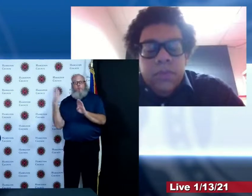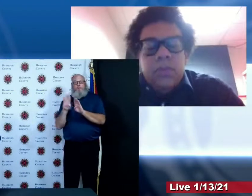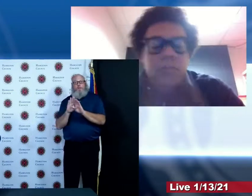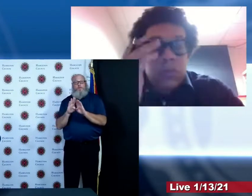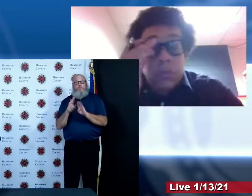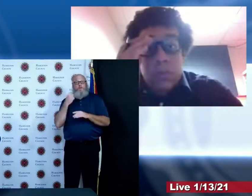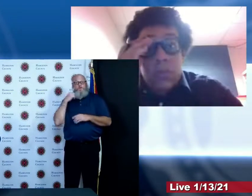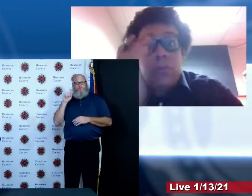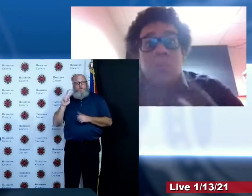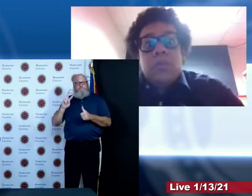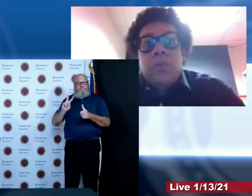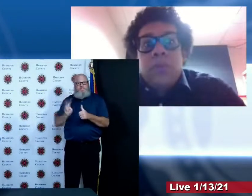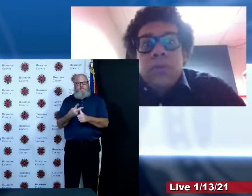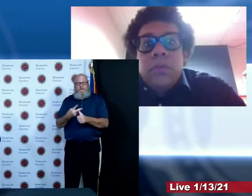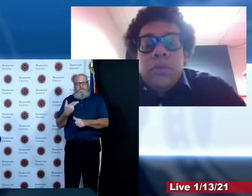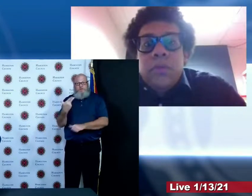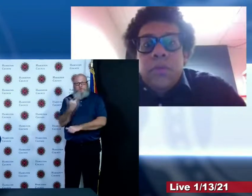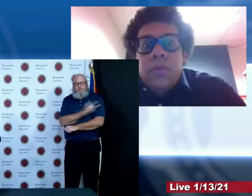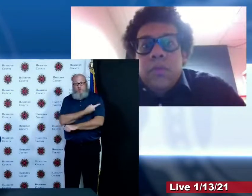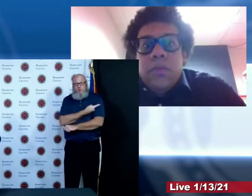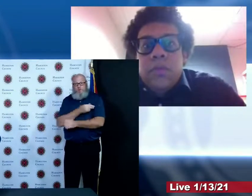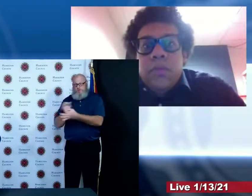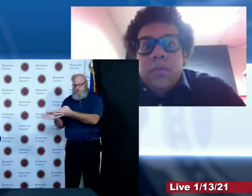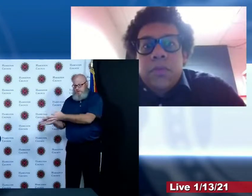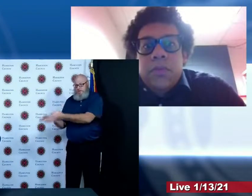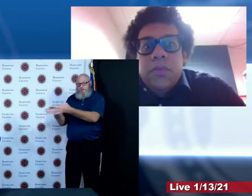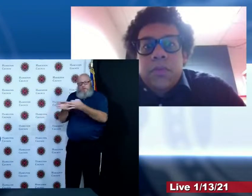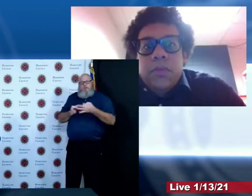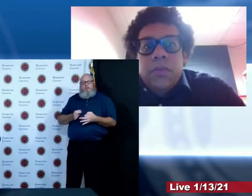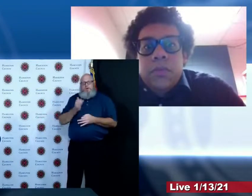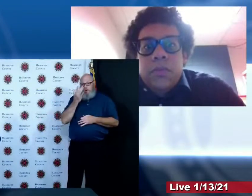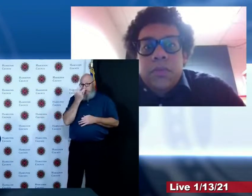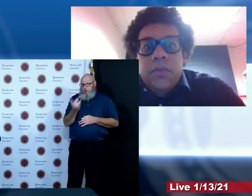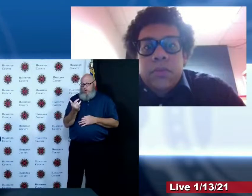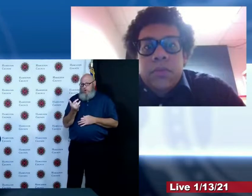those details but I know some of these strategies will get more vaccine into our community quicker